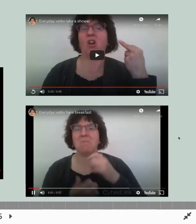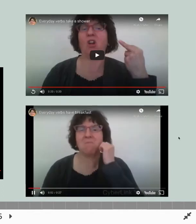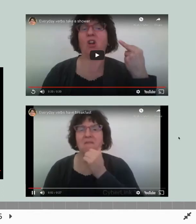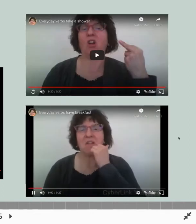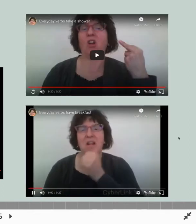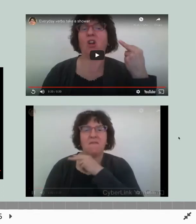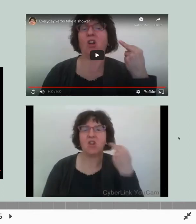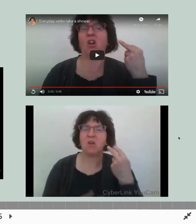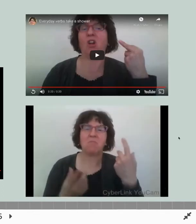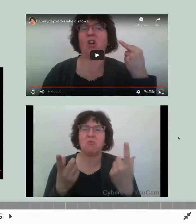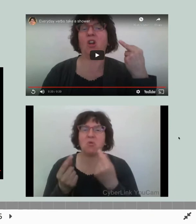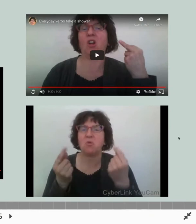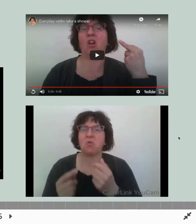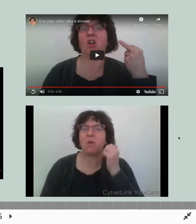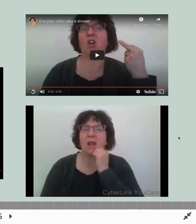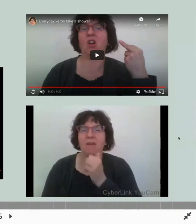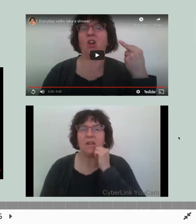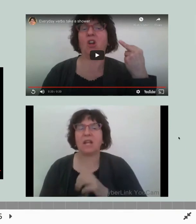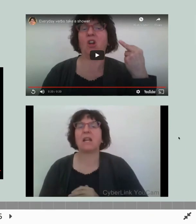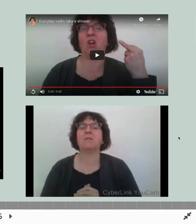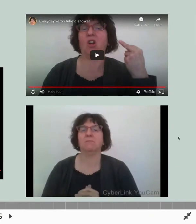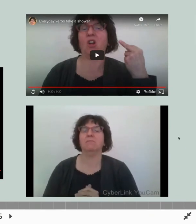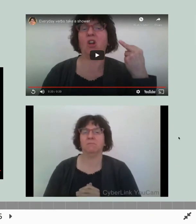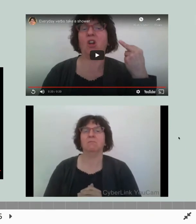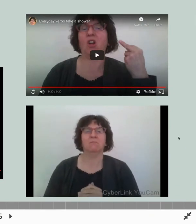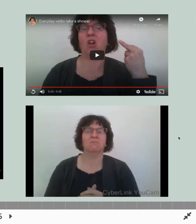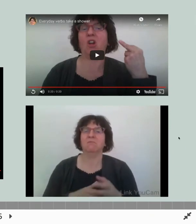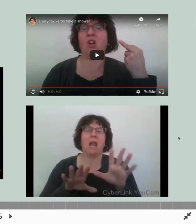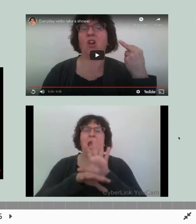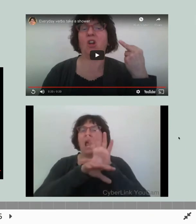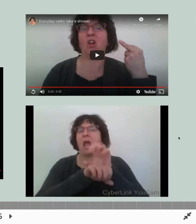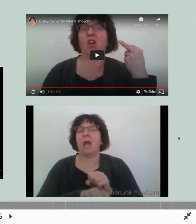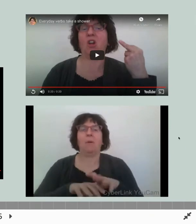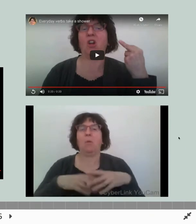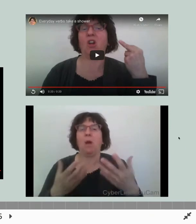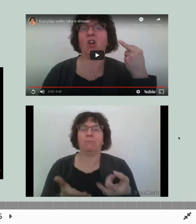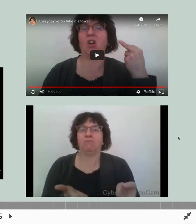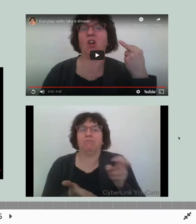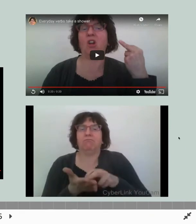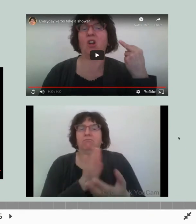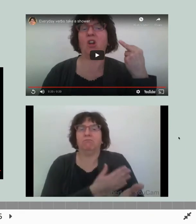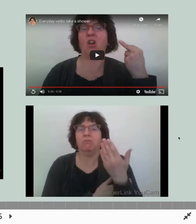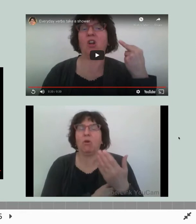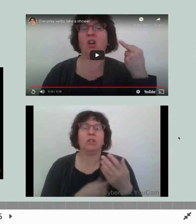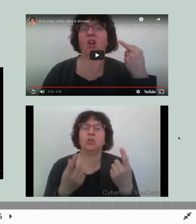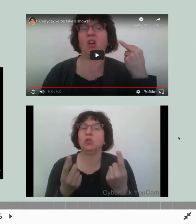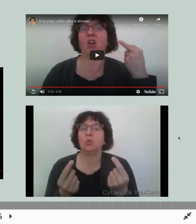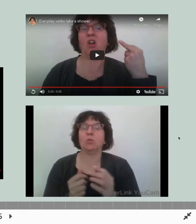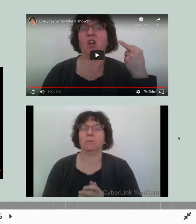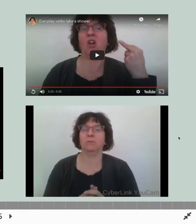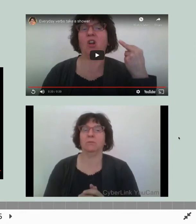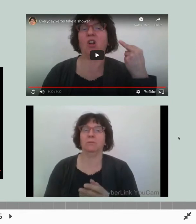(Instructional video) Let's discuss regular verbs. You might see a question like: 'What did you do when you got up in the morning?'